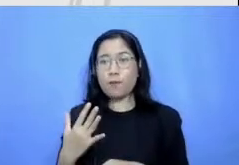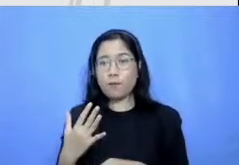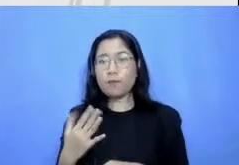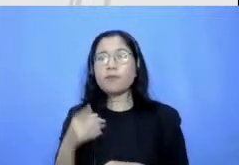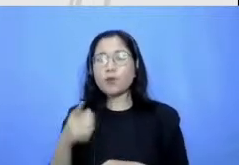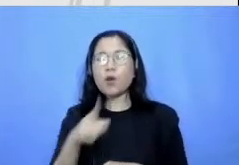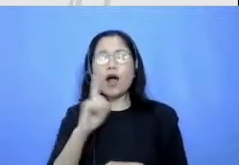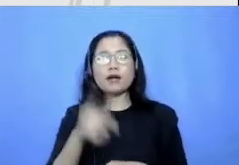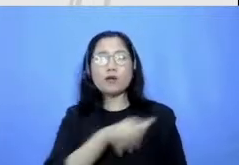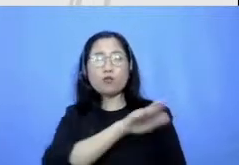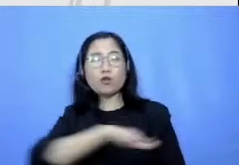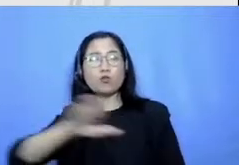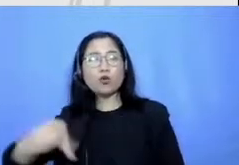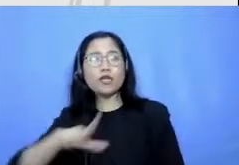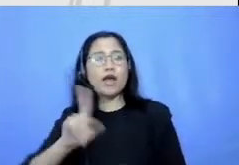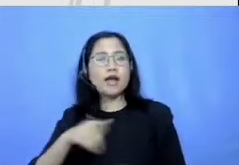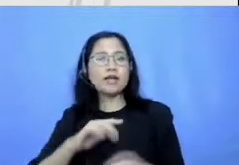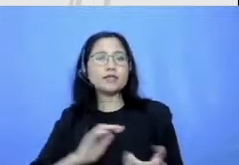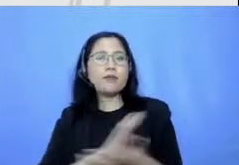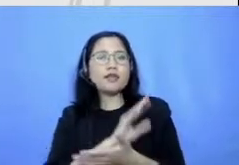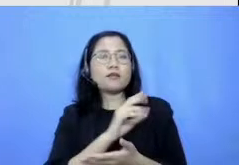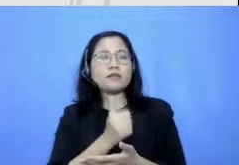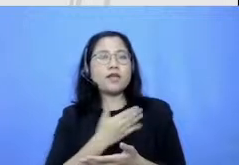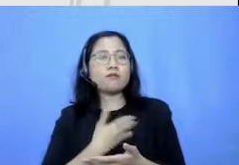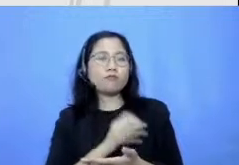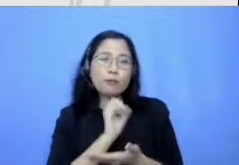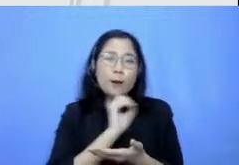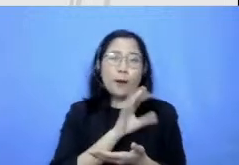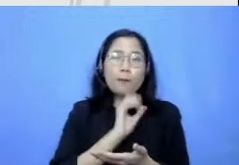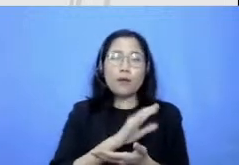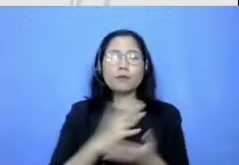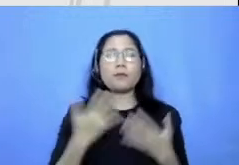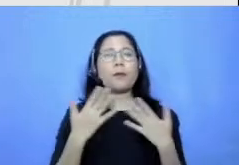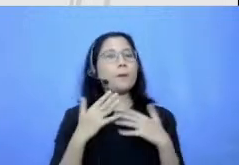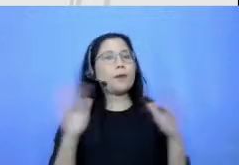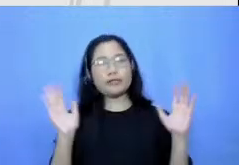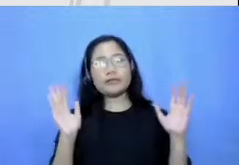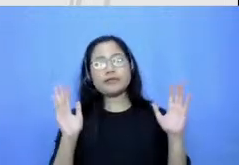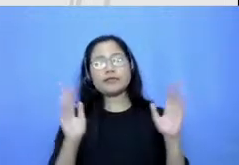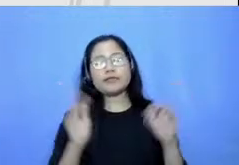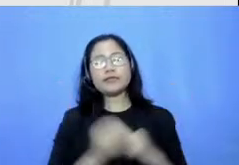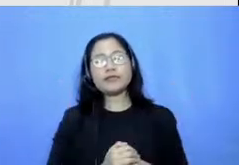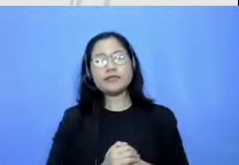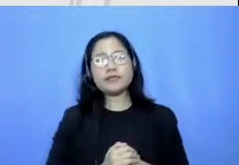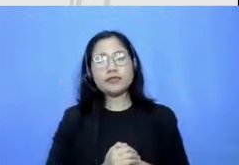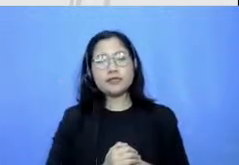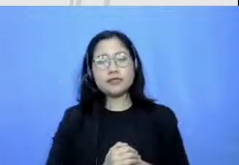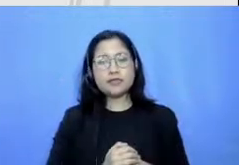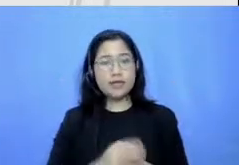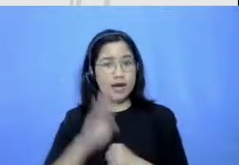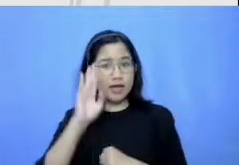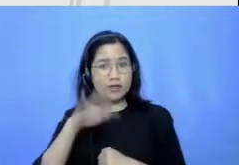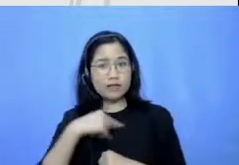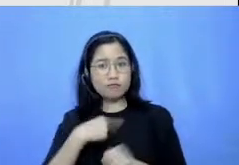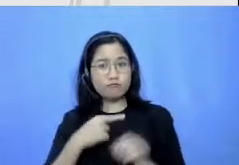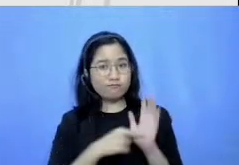to express their opinion freely, if later we will pay attention to me Please show me the edits